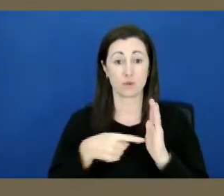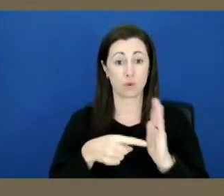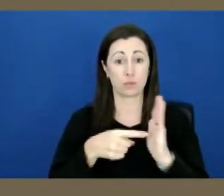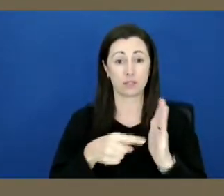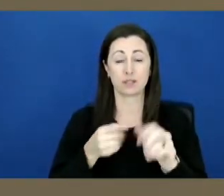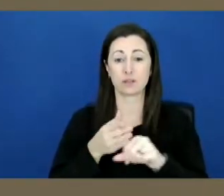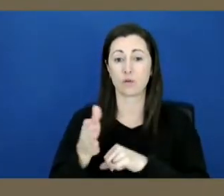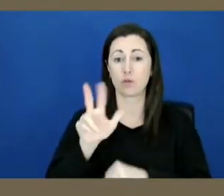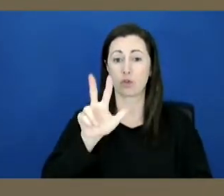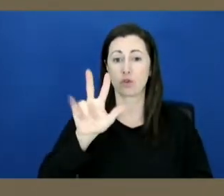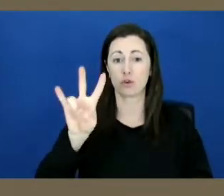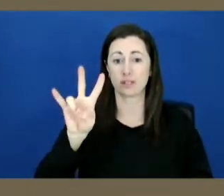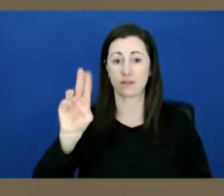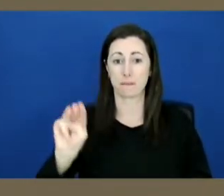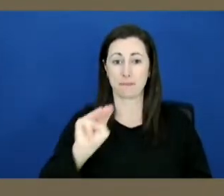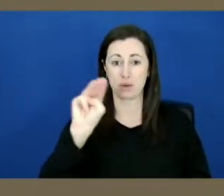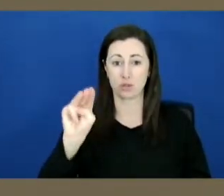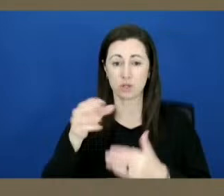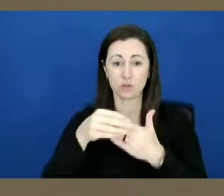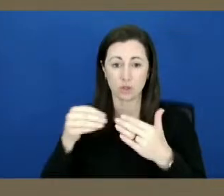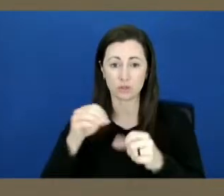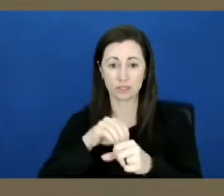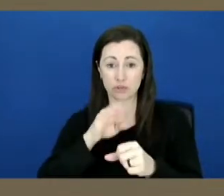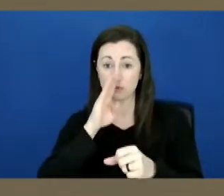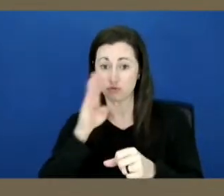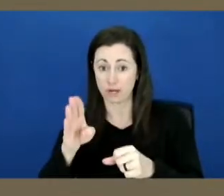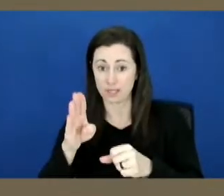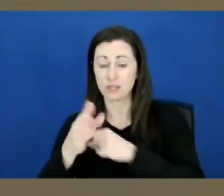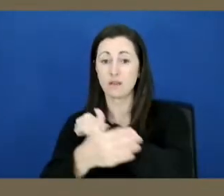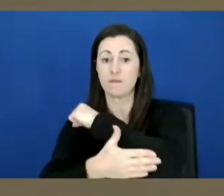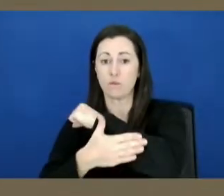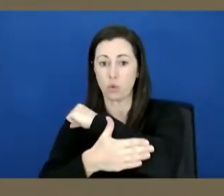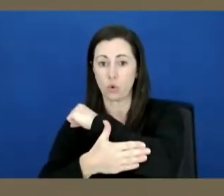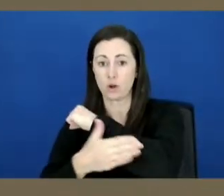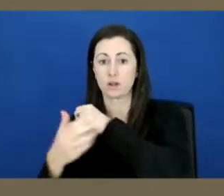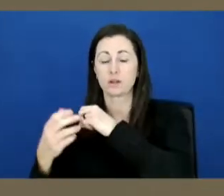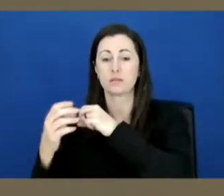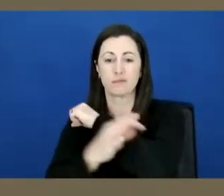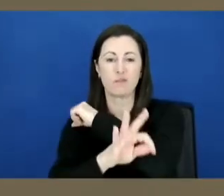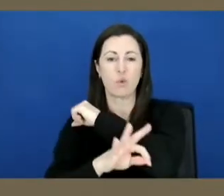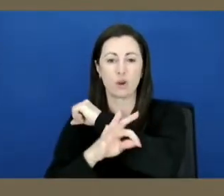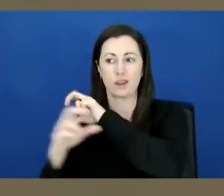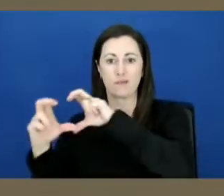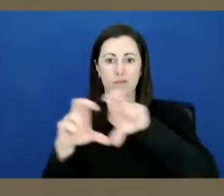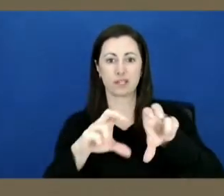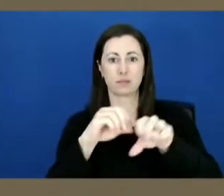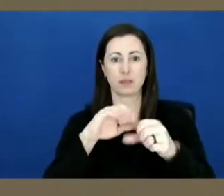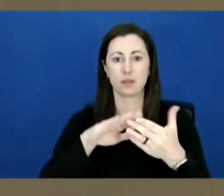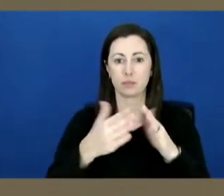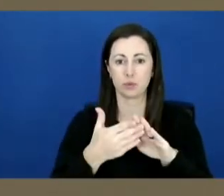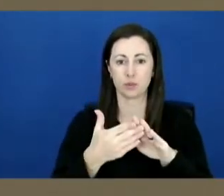ECONOMIC DEVELOPMENT COMMITTEE.